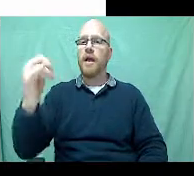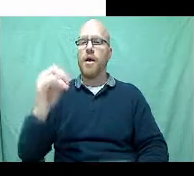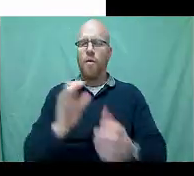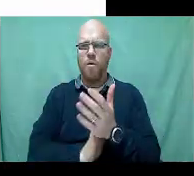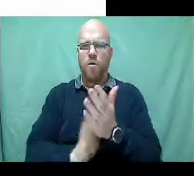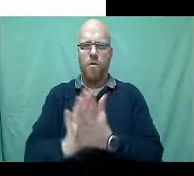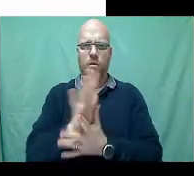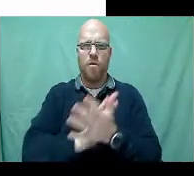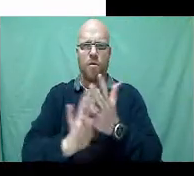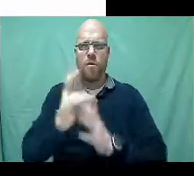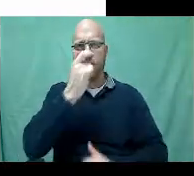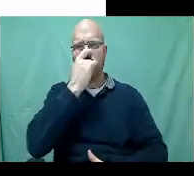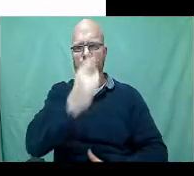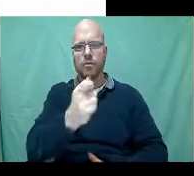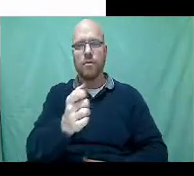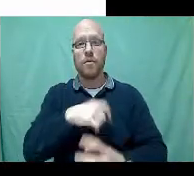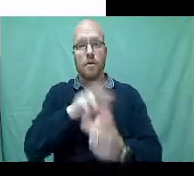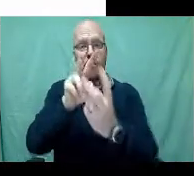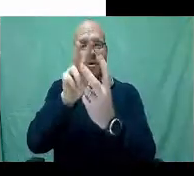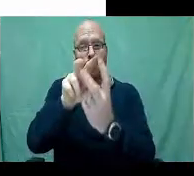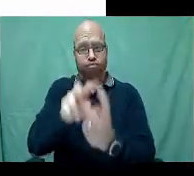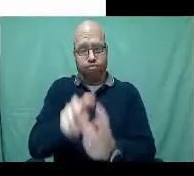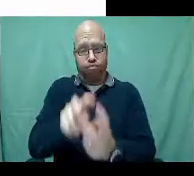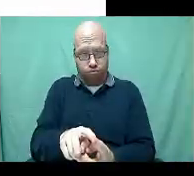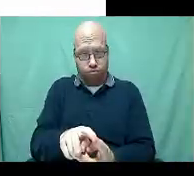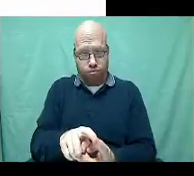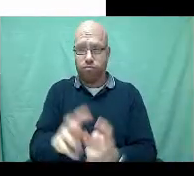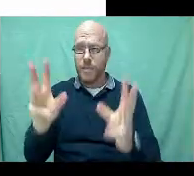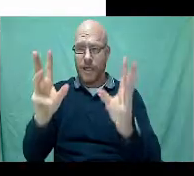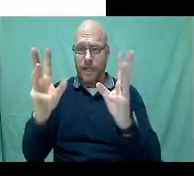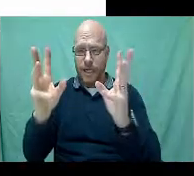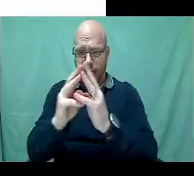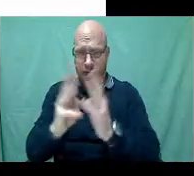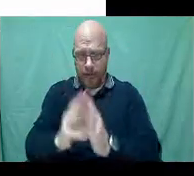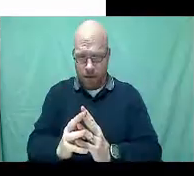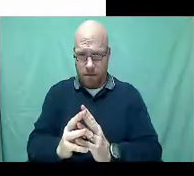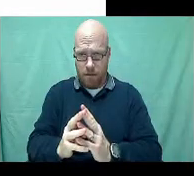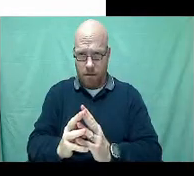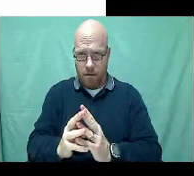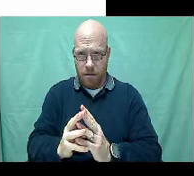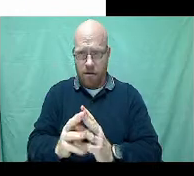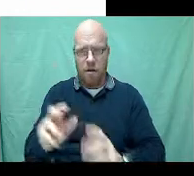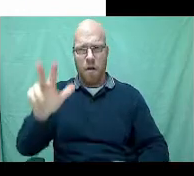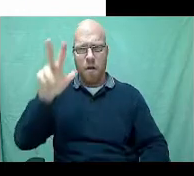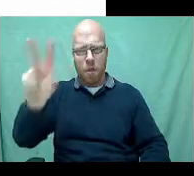Okay, interesting here. I have all my factors of 30, I've added them all together,